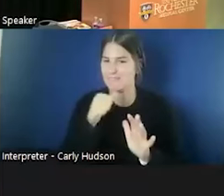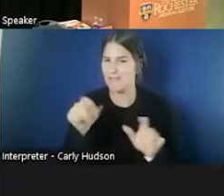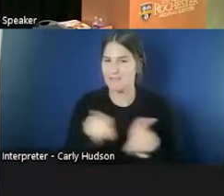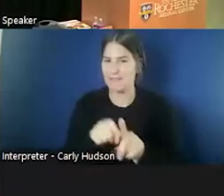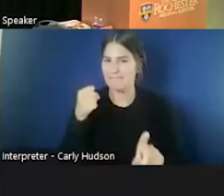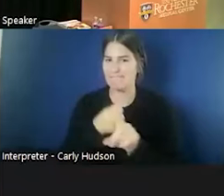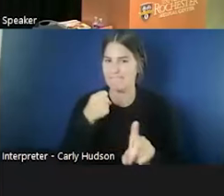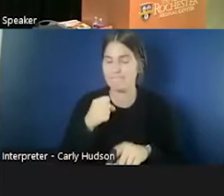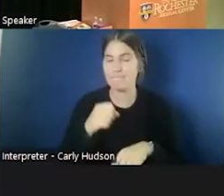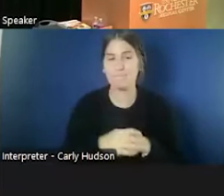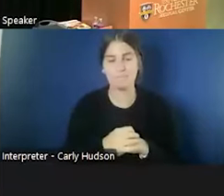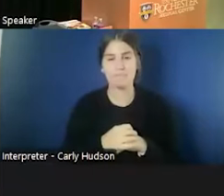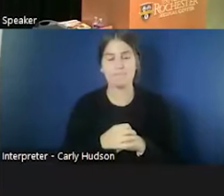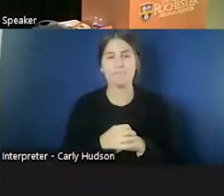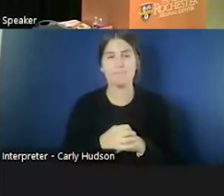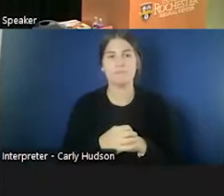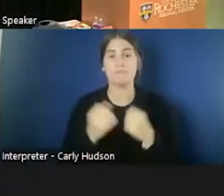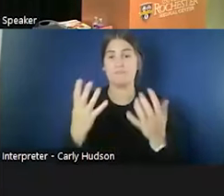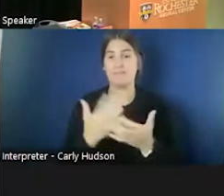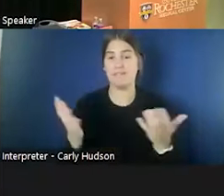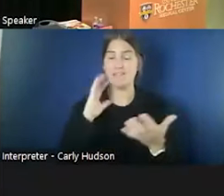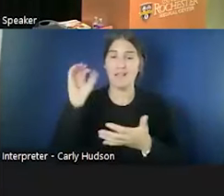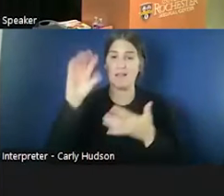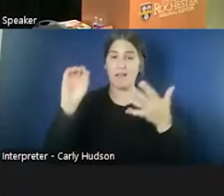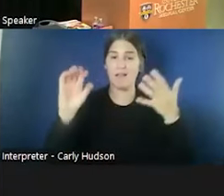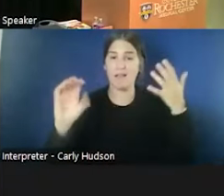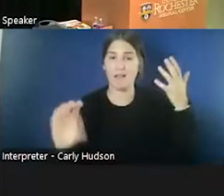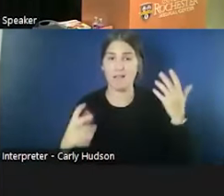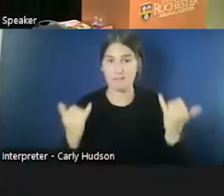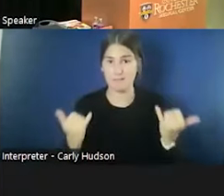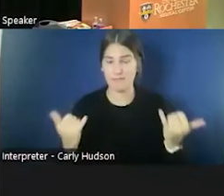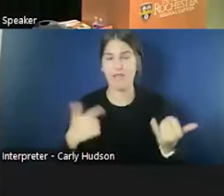talking about a lot of these things that I will be talking about I am a representation of that